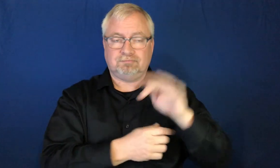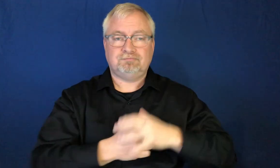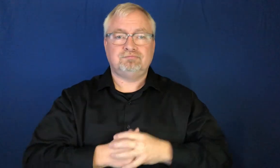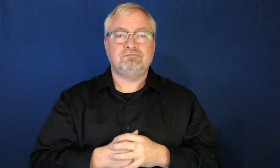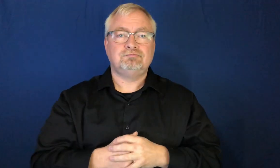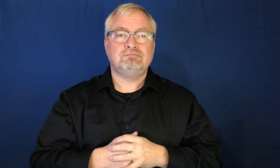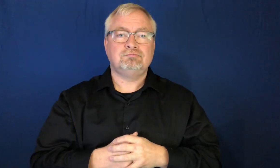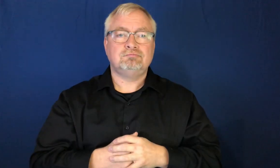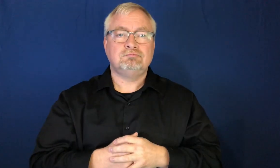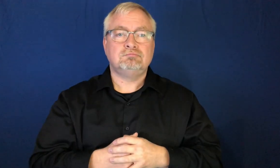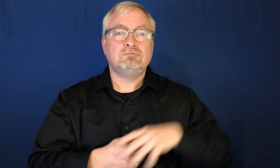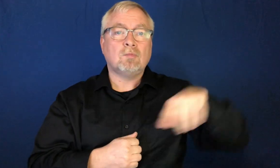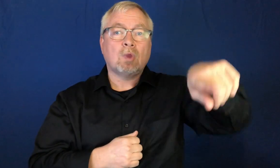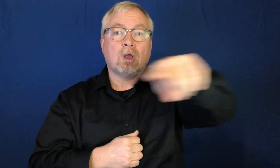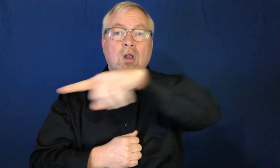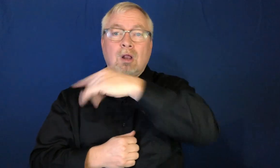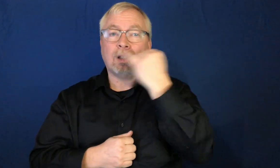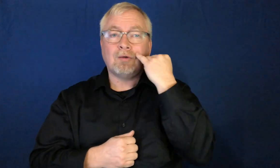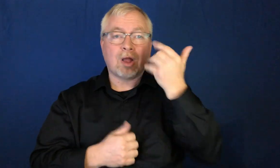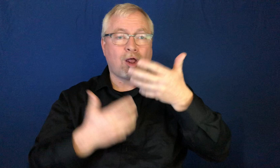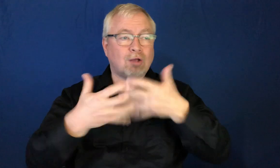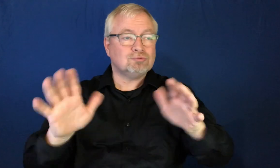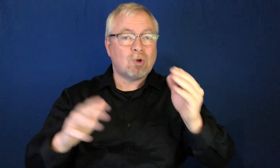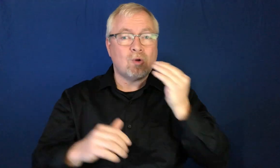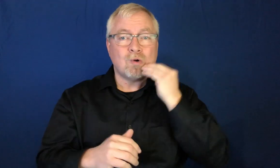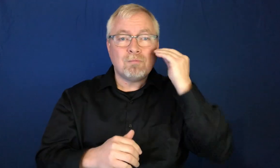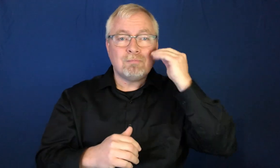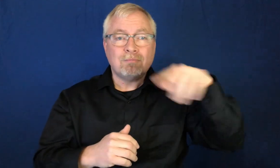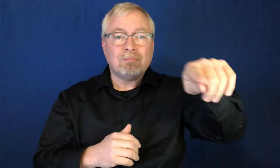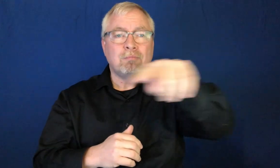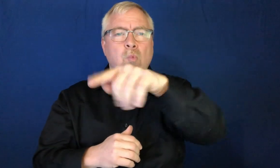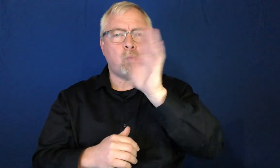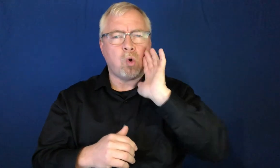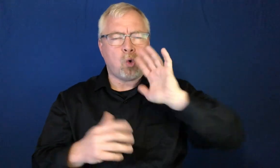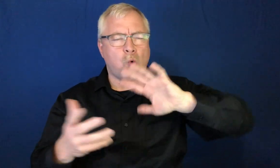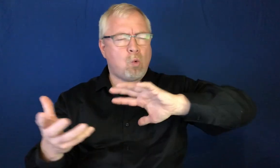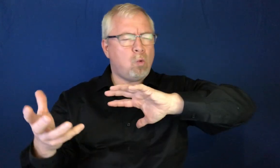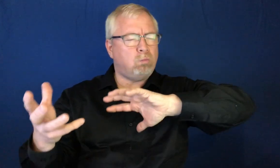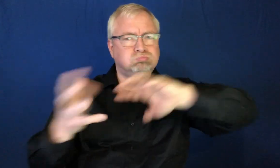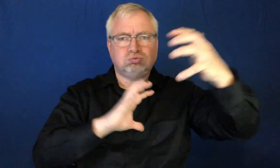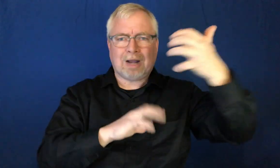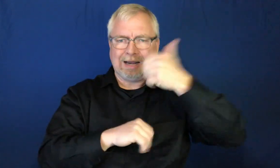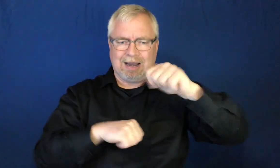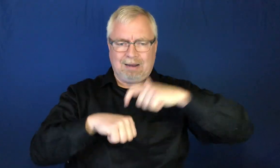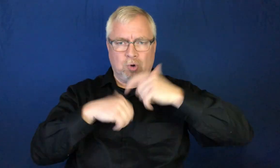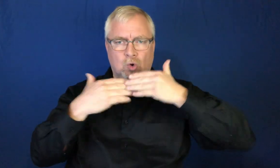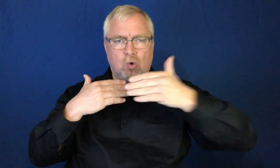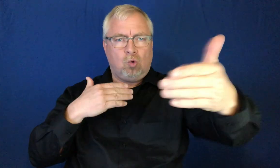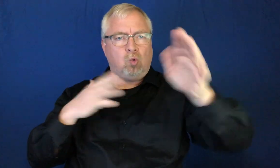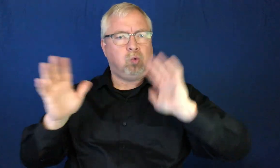Loss of housing is catastrophic at any time, and